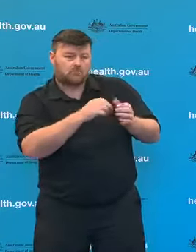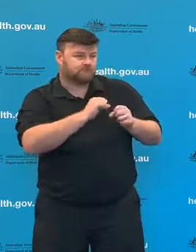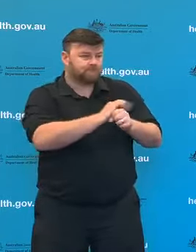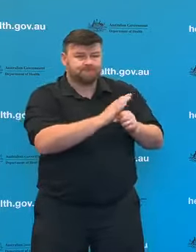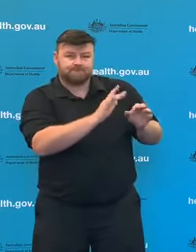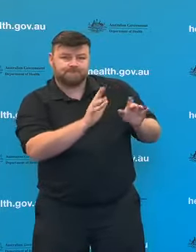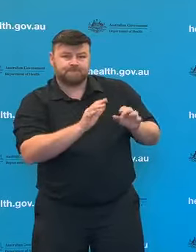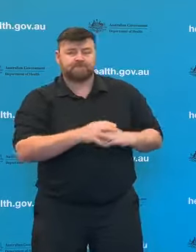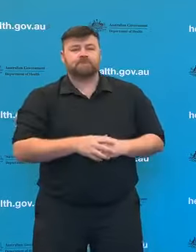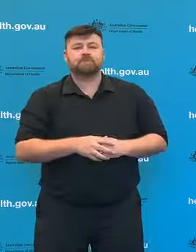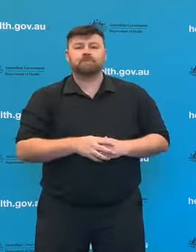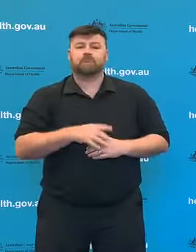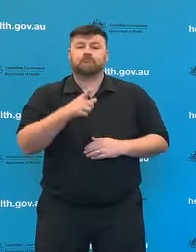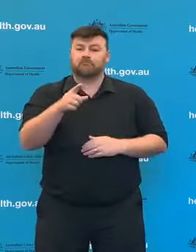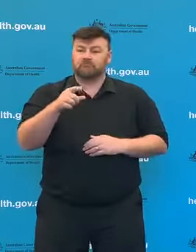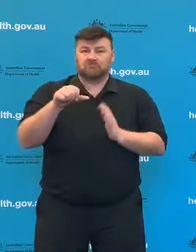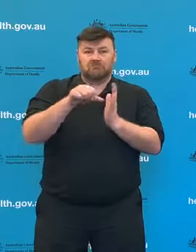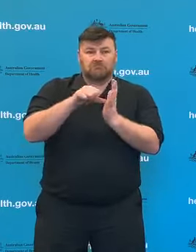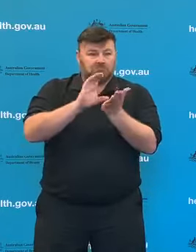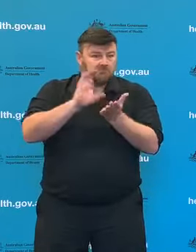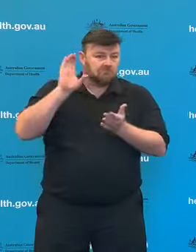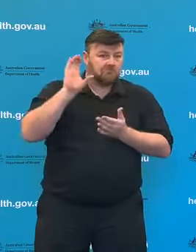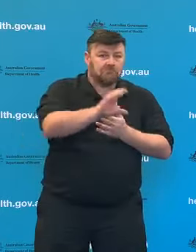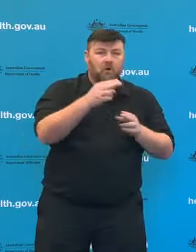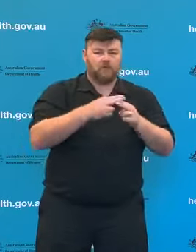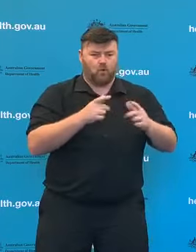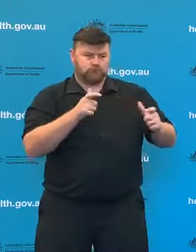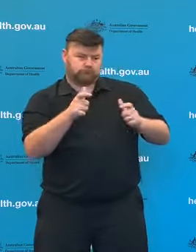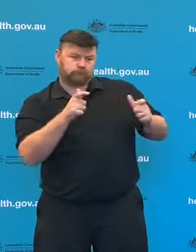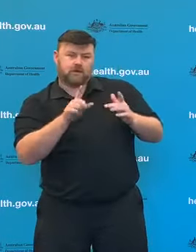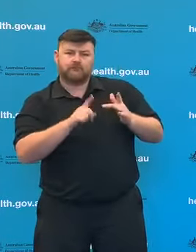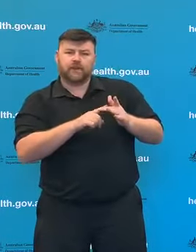This includes funding for enhanced infection control capability in every